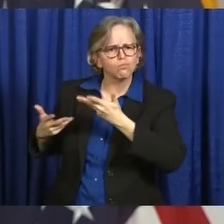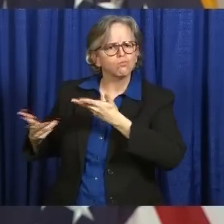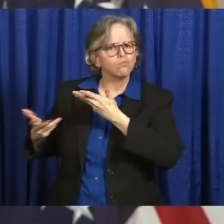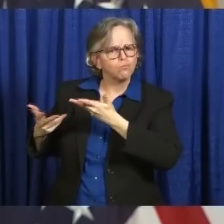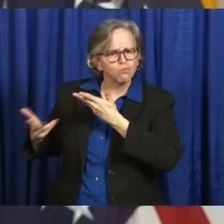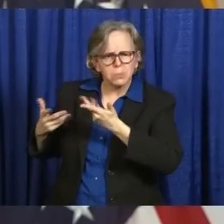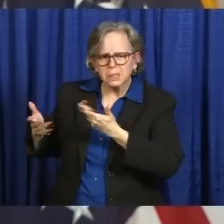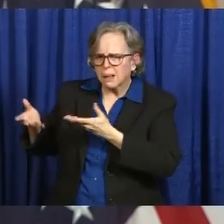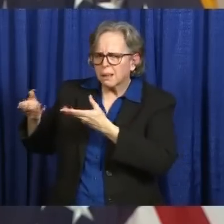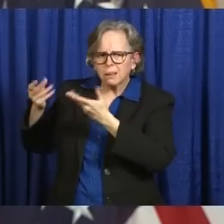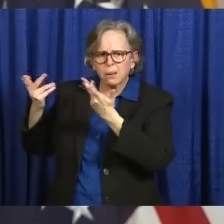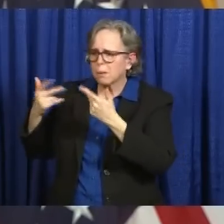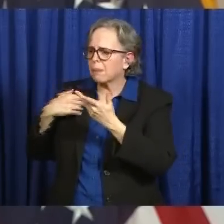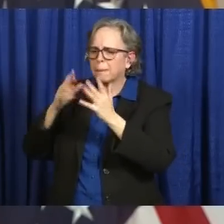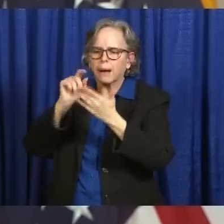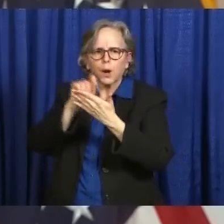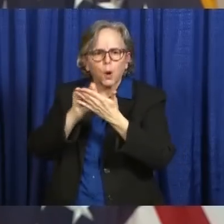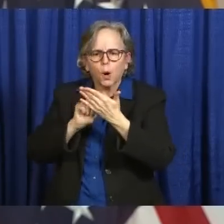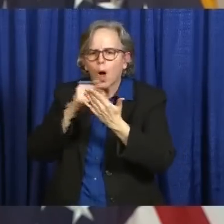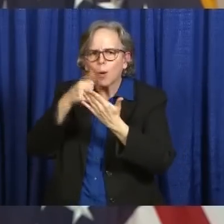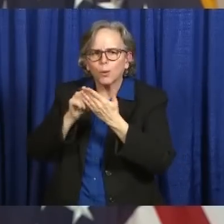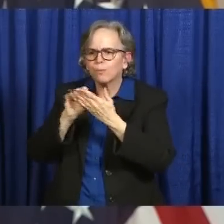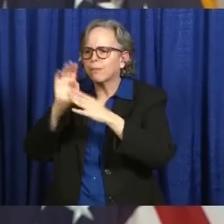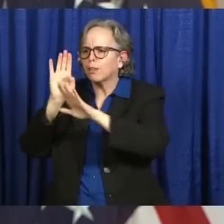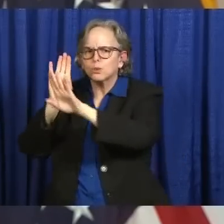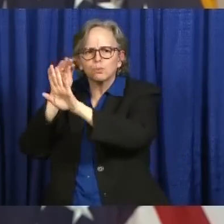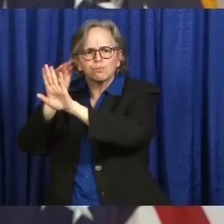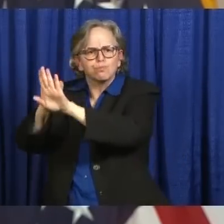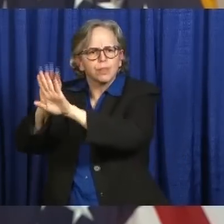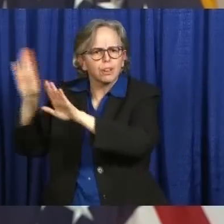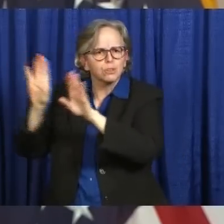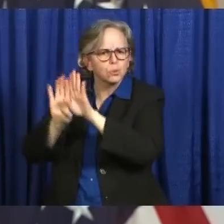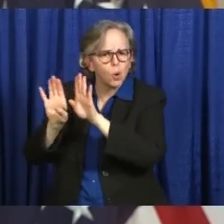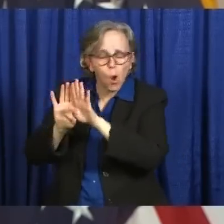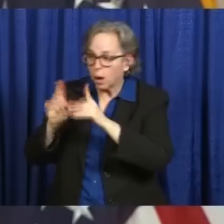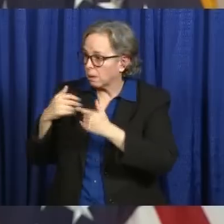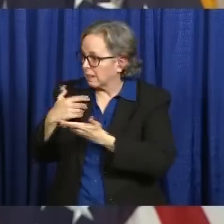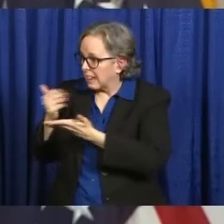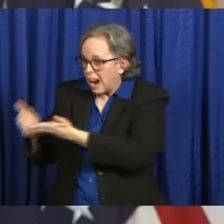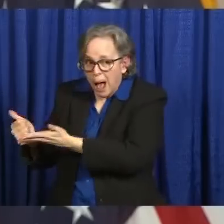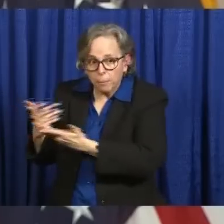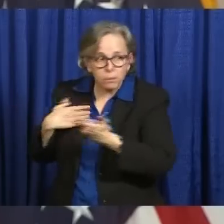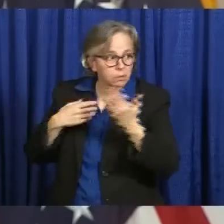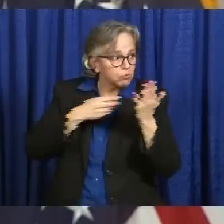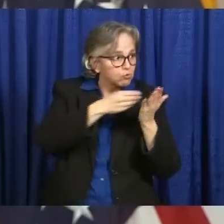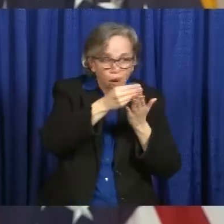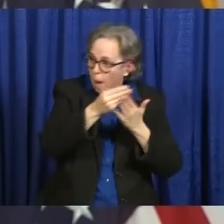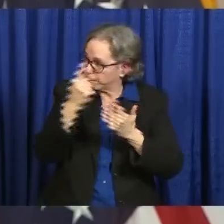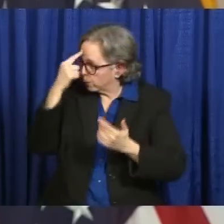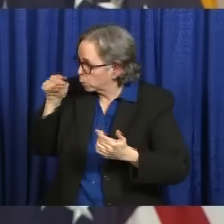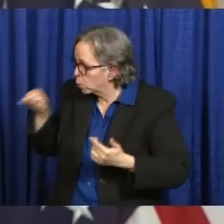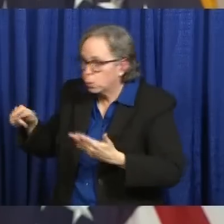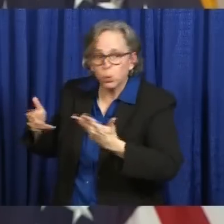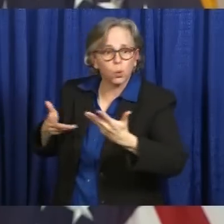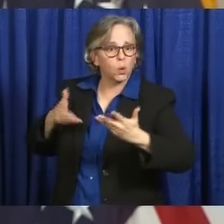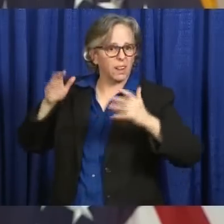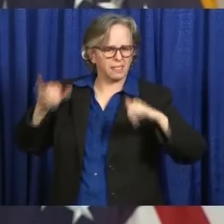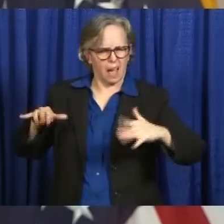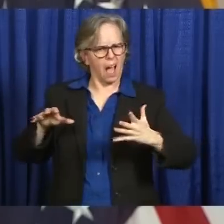SURE, BUT NEIGHBORS OF ANY AGE, PLEASE REACH OUT TO THEM AS WELL . LEAVE A KIND AND CHEERFUL NOTE OR OFFER TO RUN AN ERRAND.